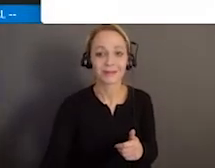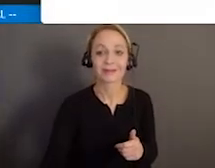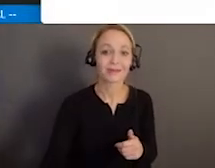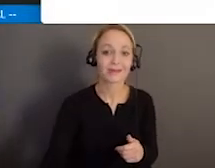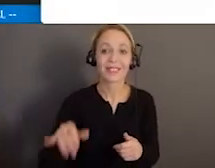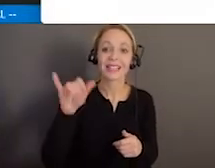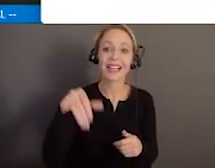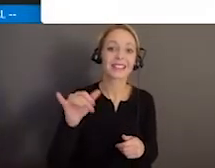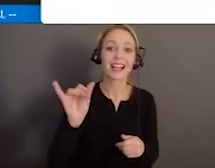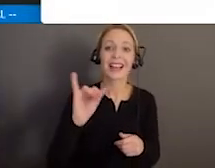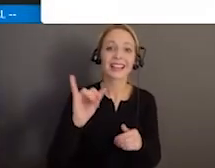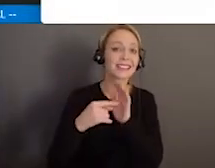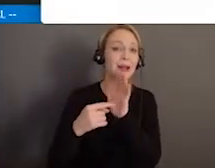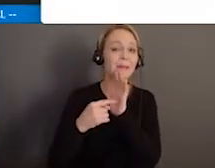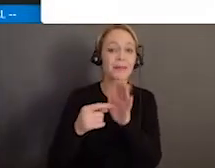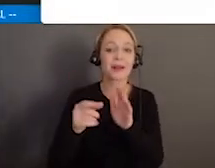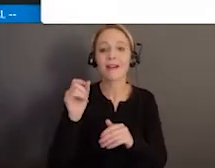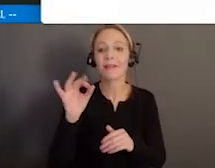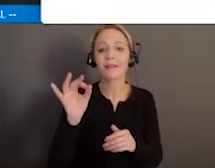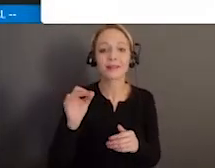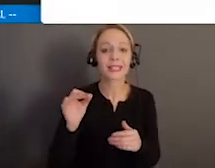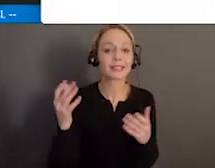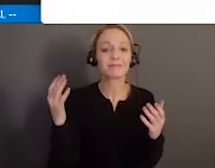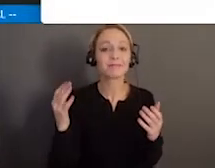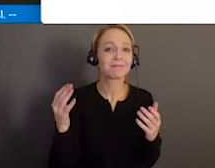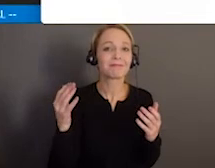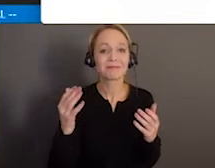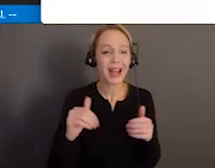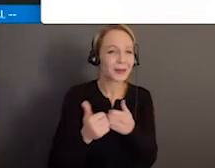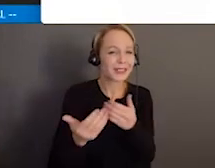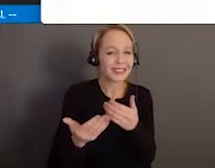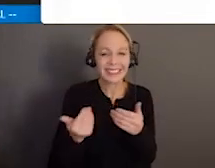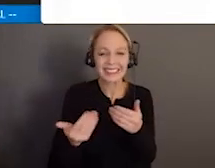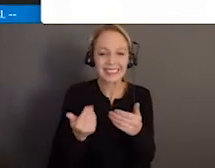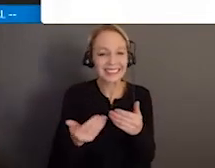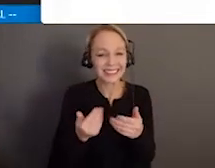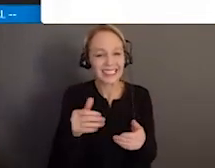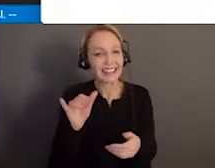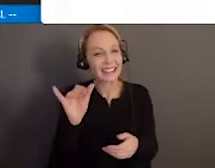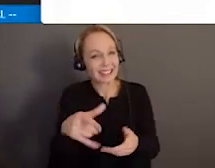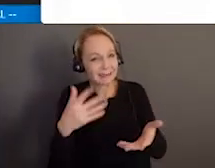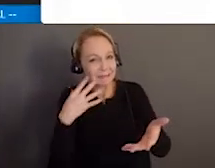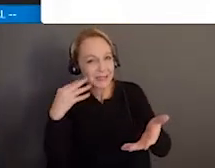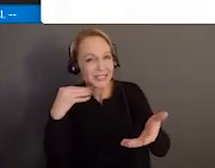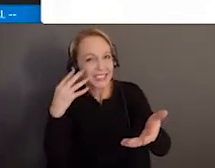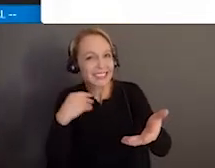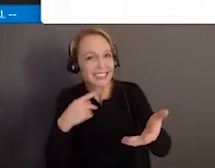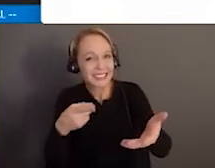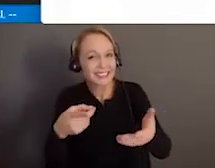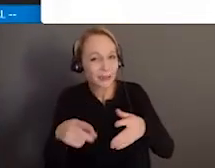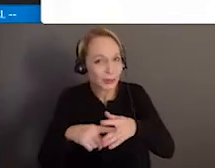TO GET STARTED AND HOW HAVING A HOME FOR ALL OF THESE